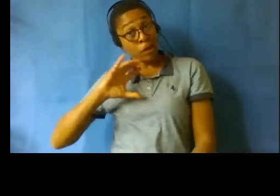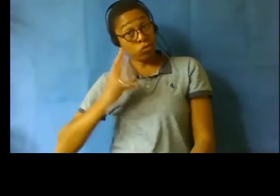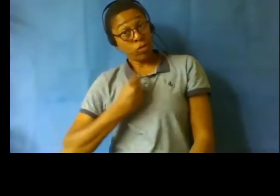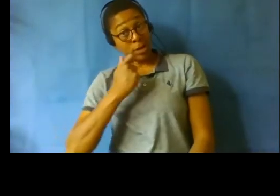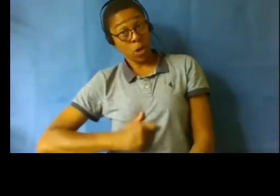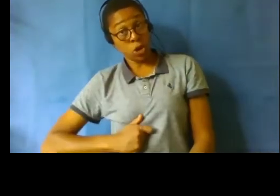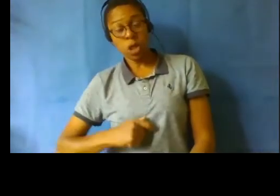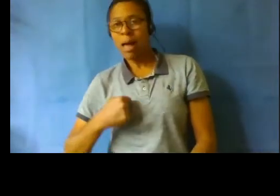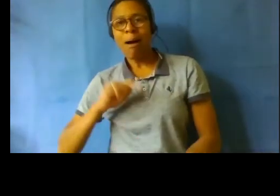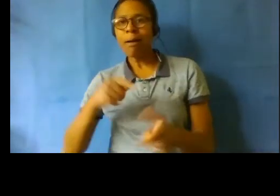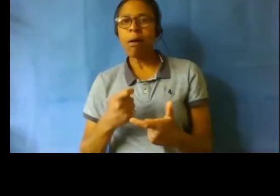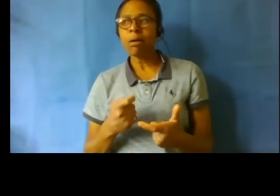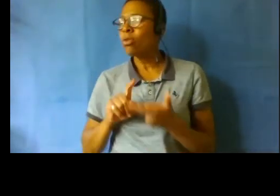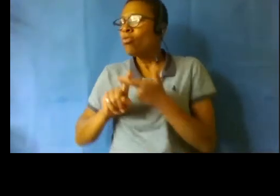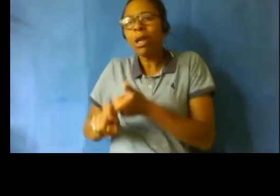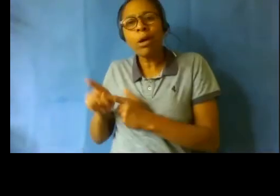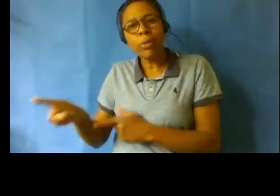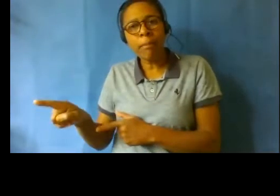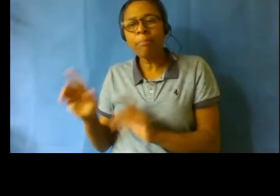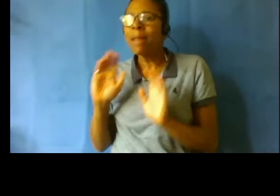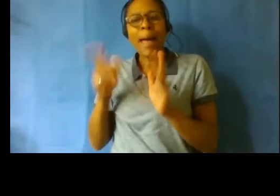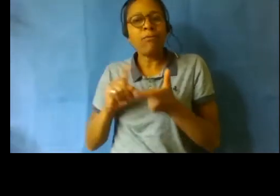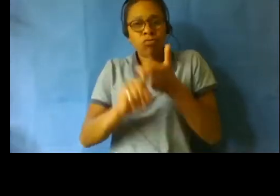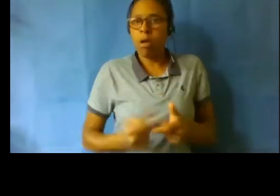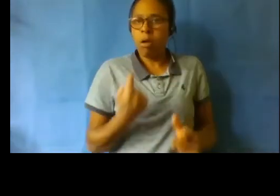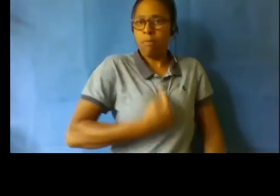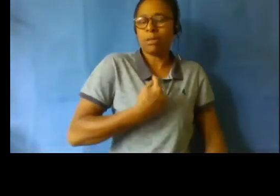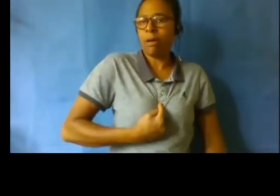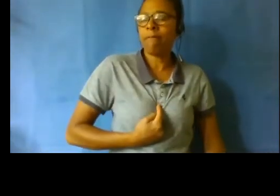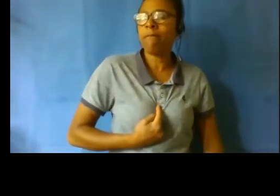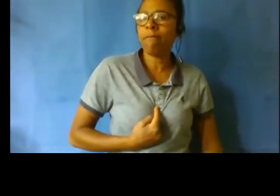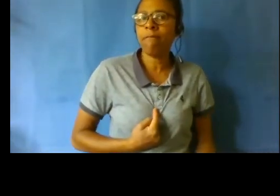have to become your own doctor a lot of the time by far the most common story we